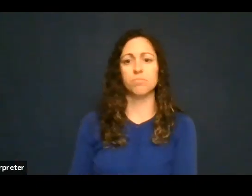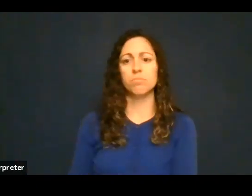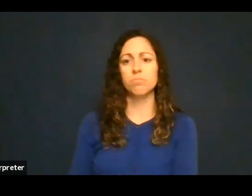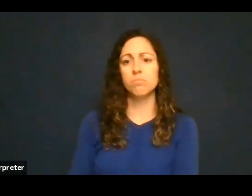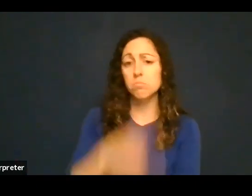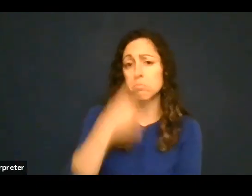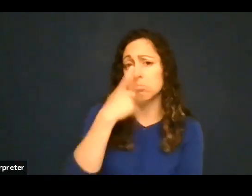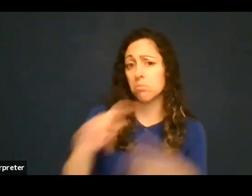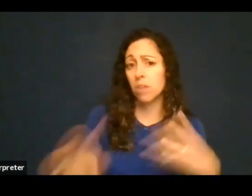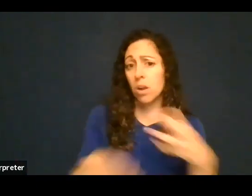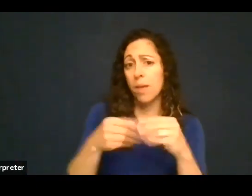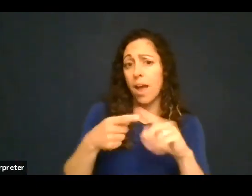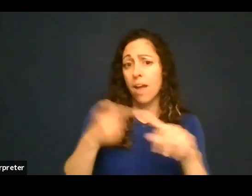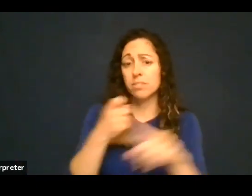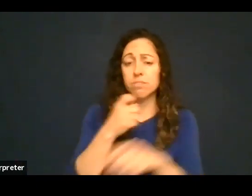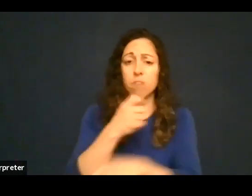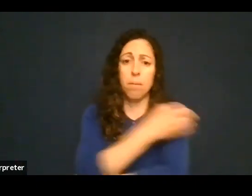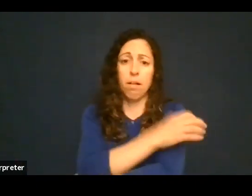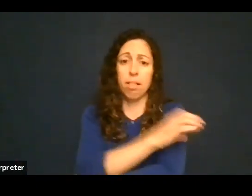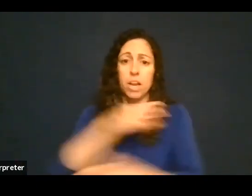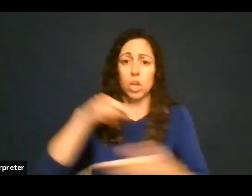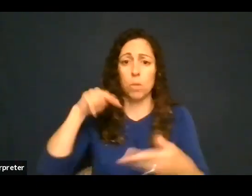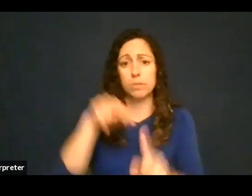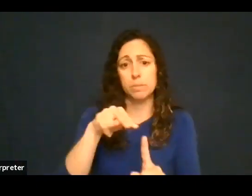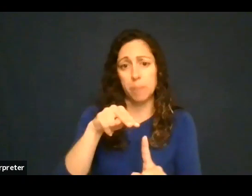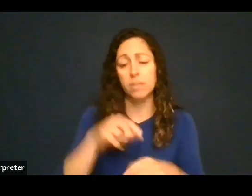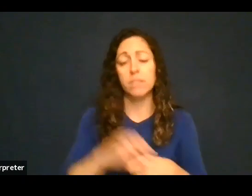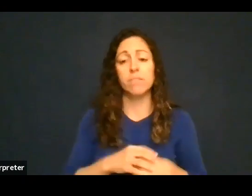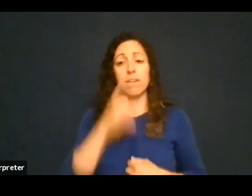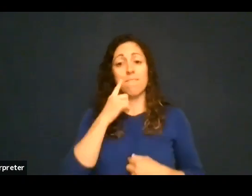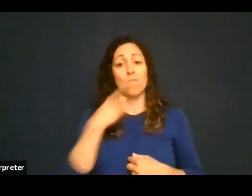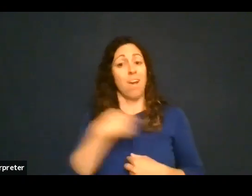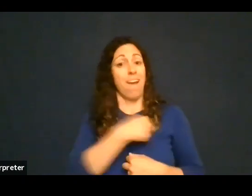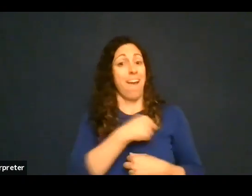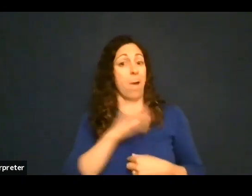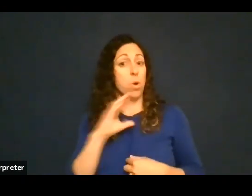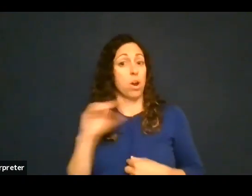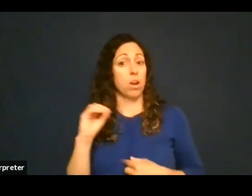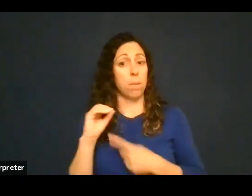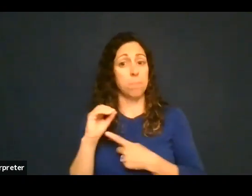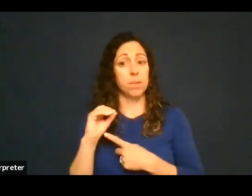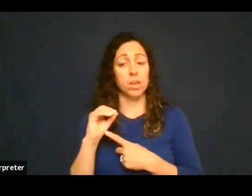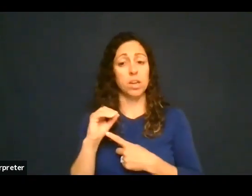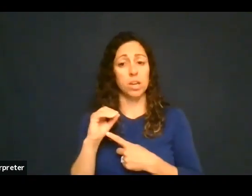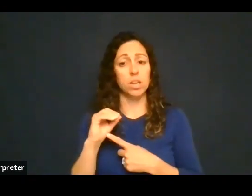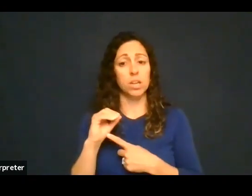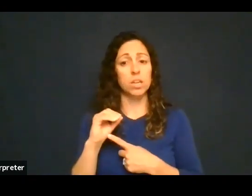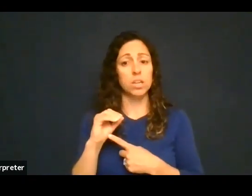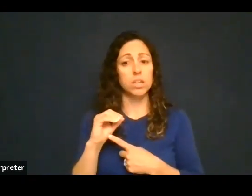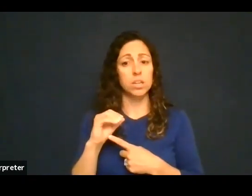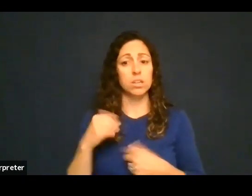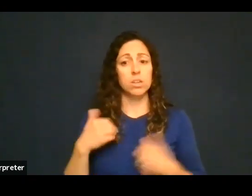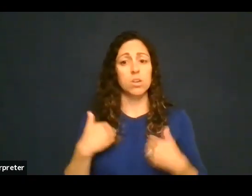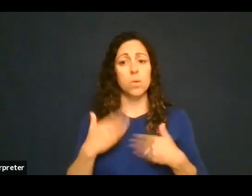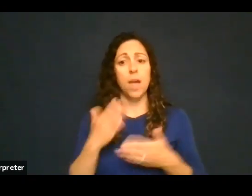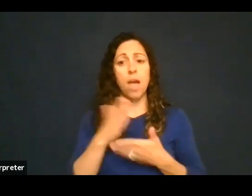I see within our company, we have autosomal dominant our retinitis pigmentosa program.